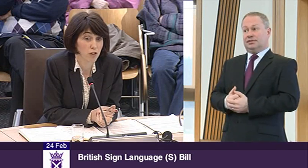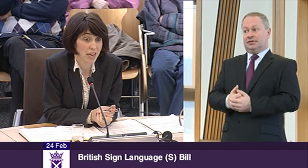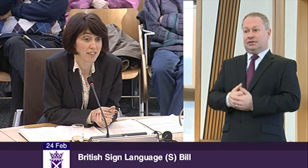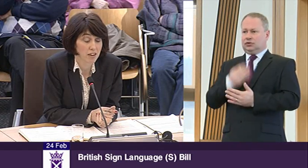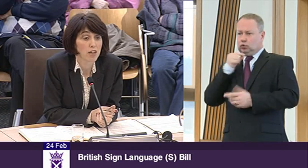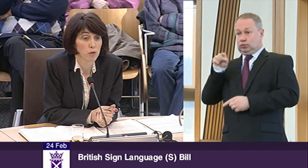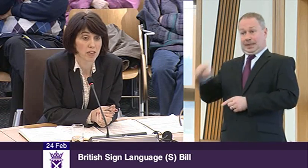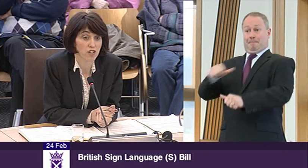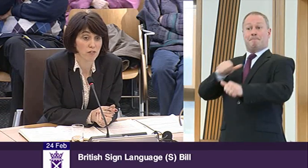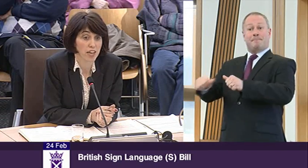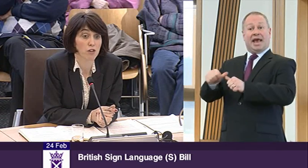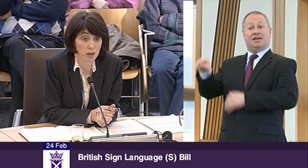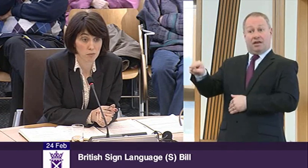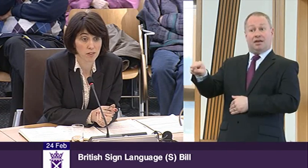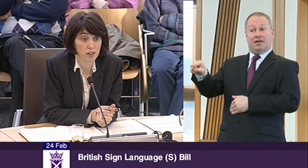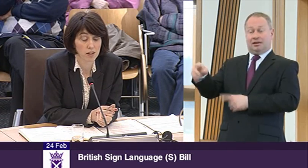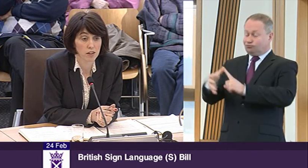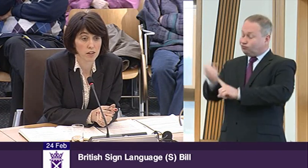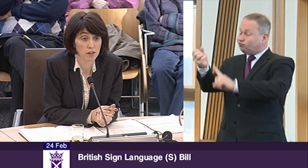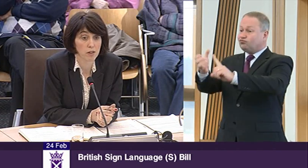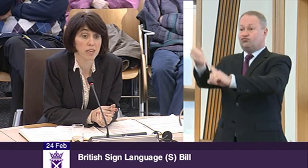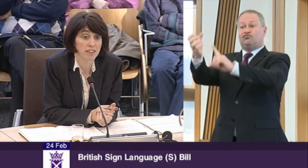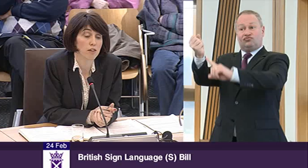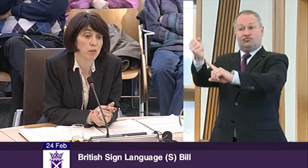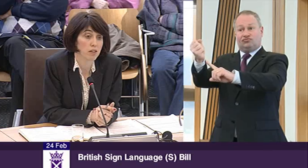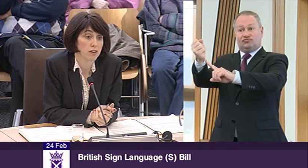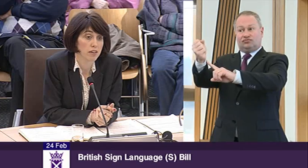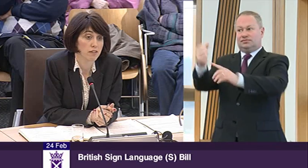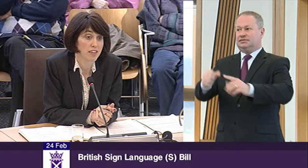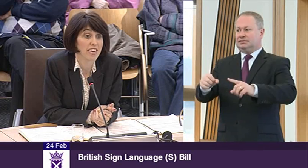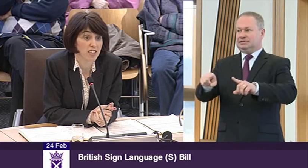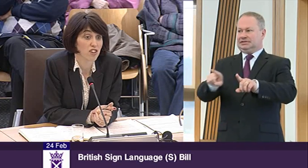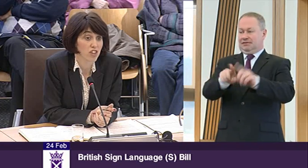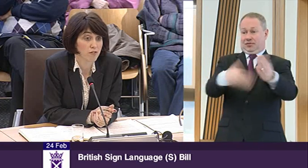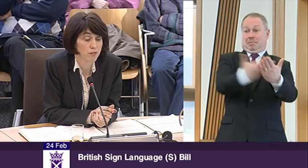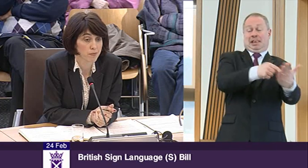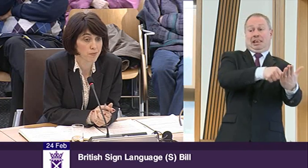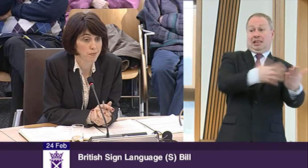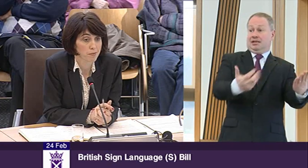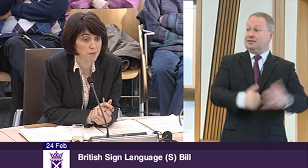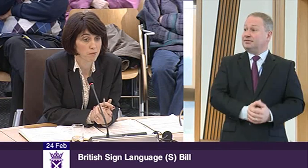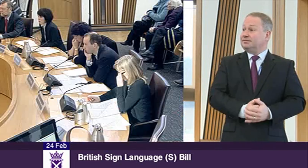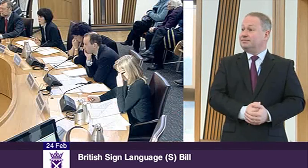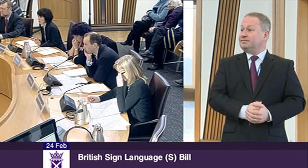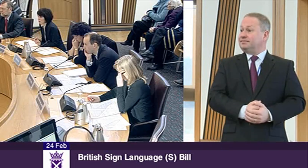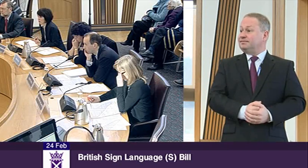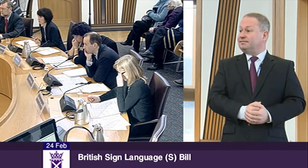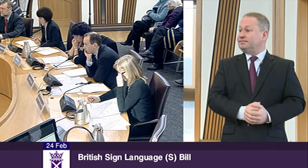By looking at how we could better use those levers, we might achieve the outcomes that the bill is intended to achieve.